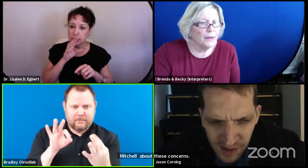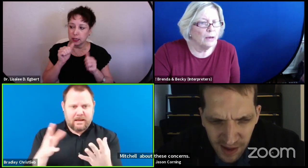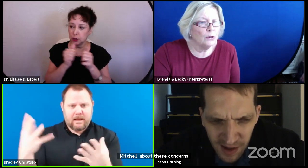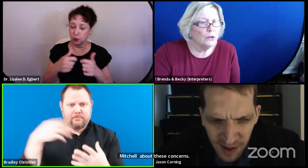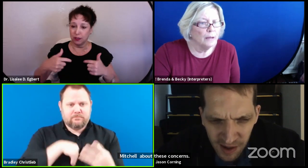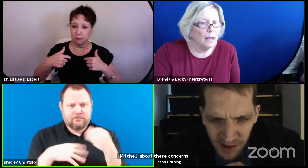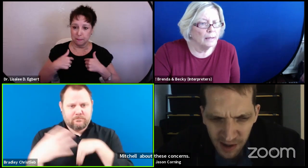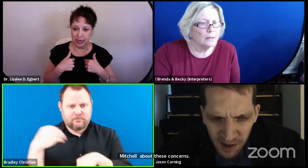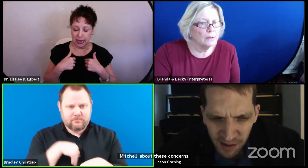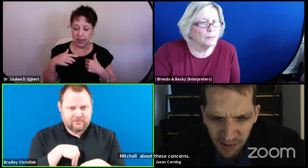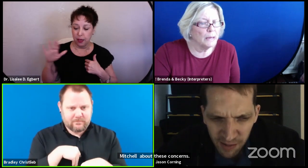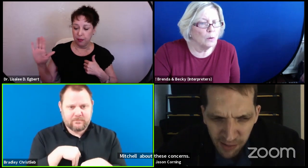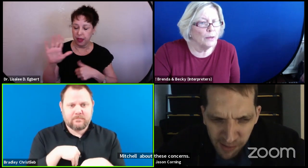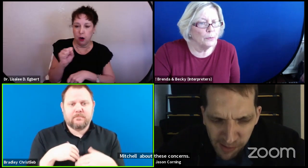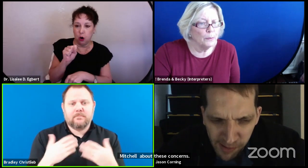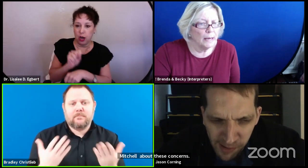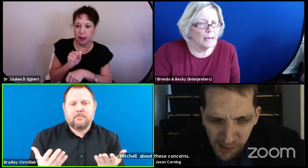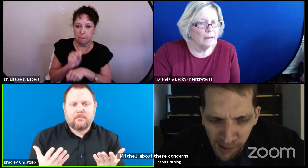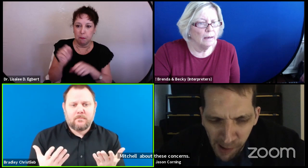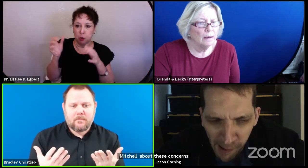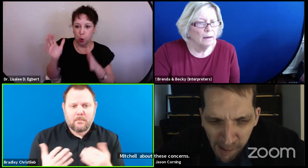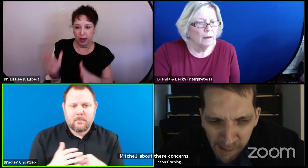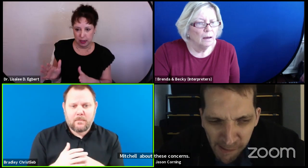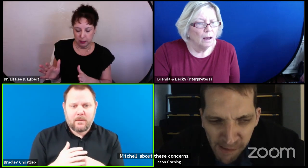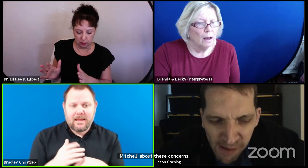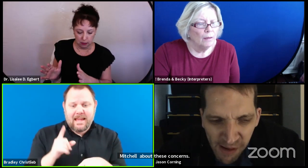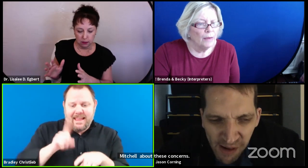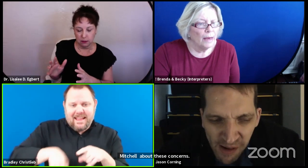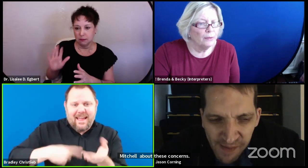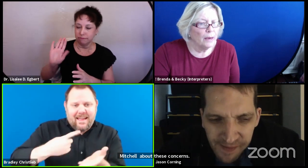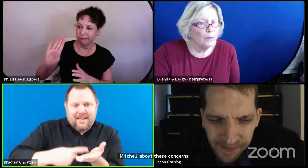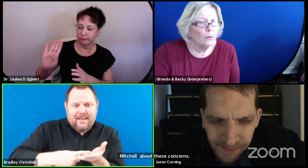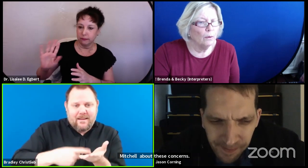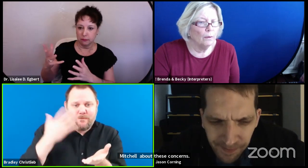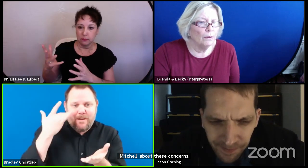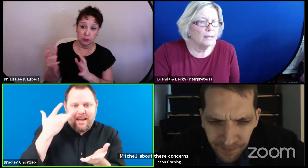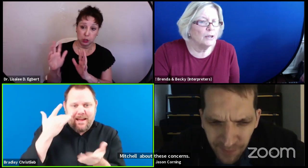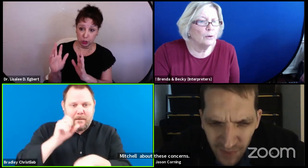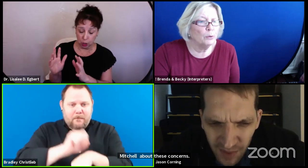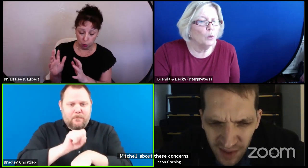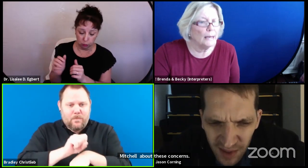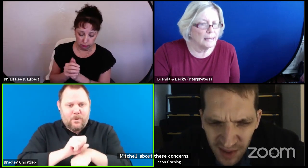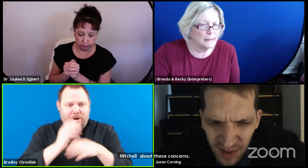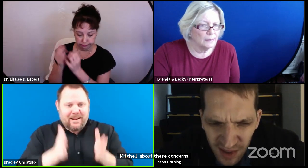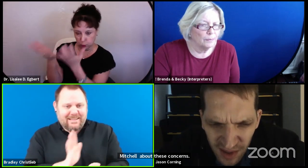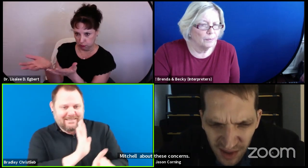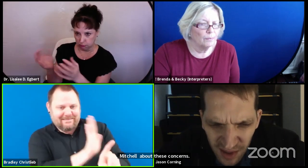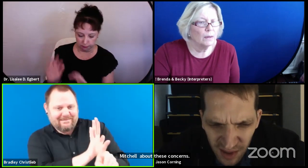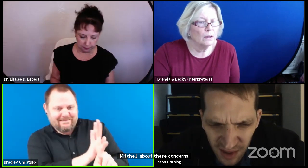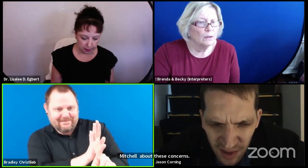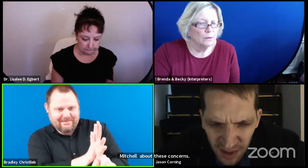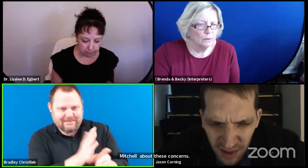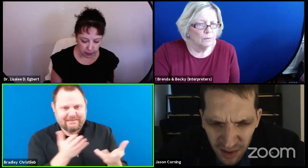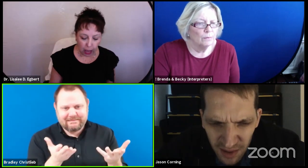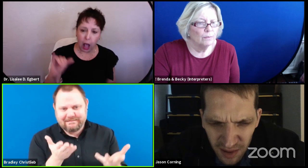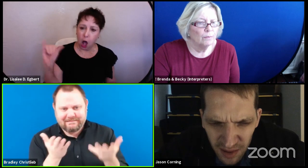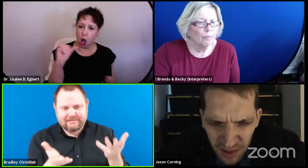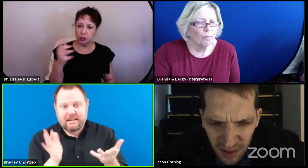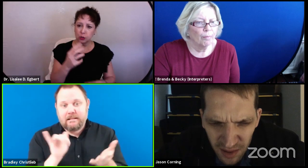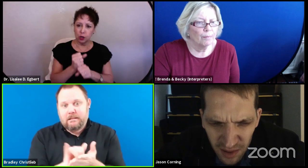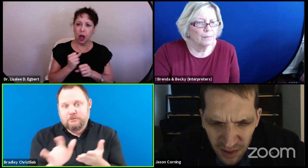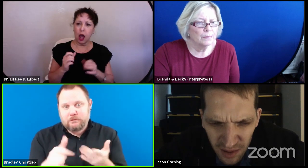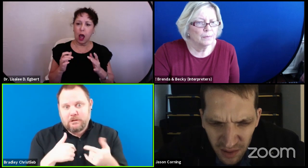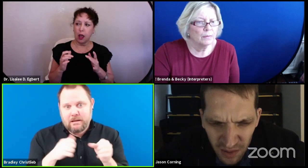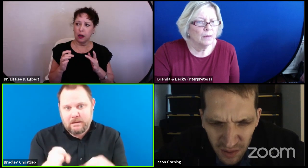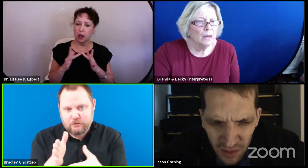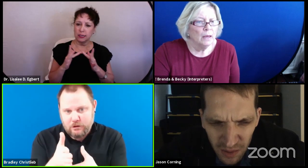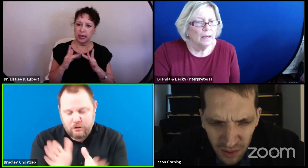they could not speak with me, that it's their employees.